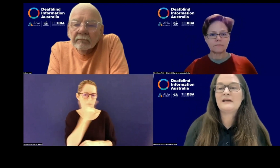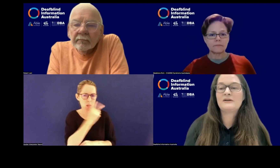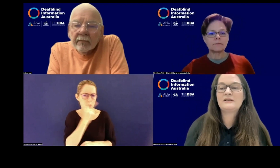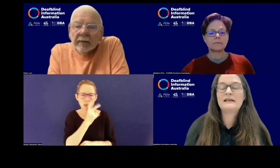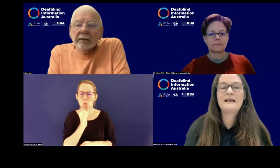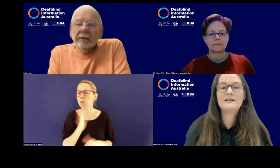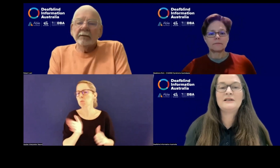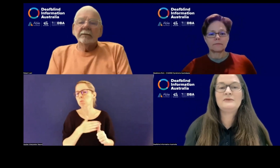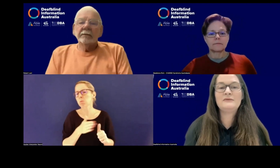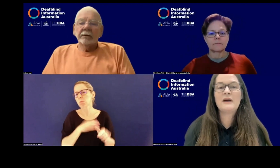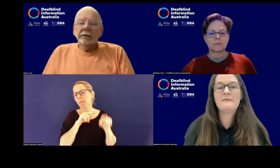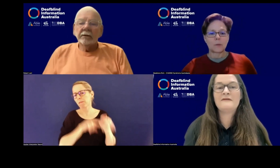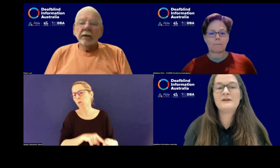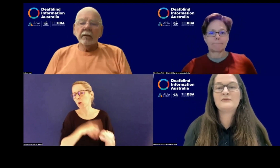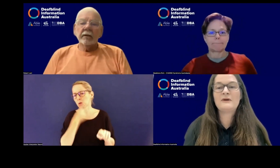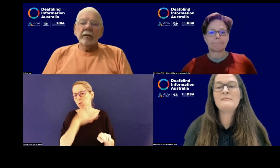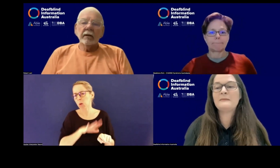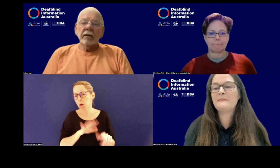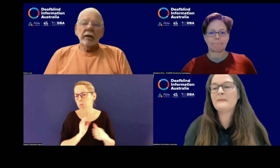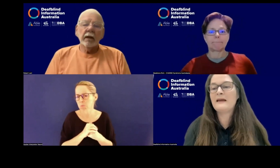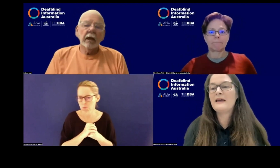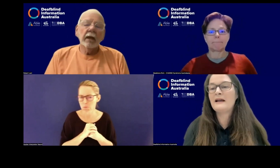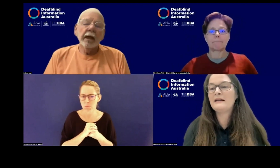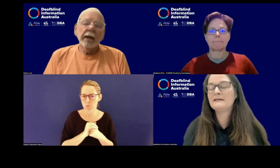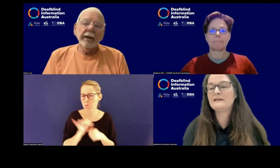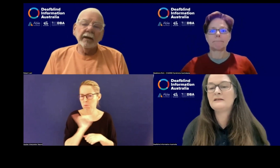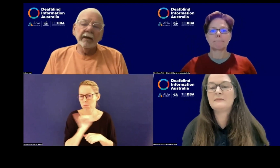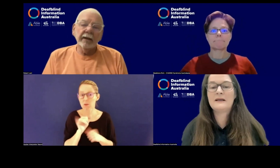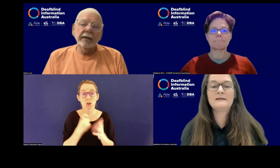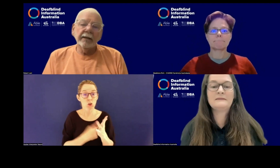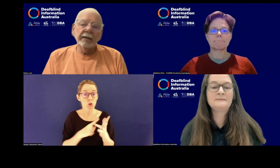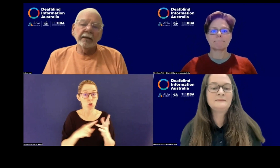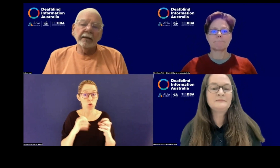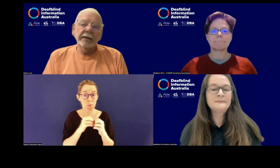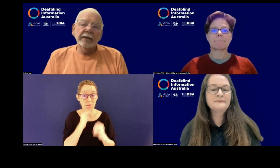I'll give that to you first Rob, and then to Madelene.